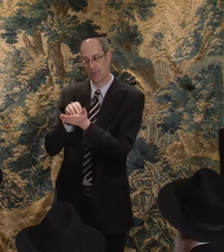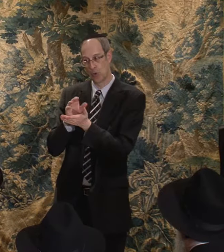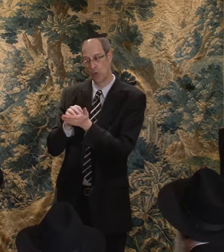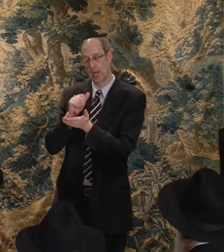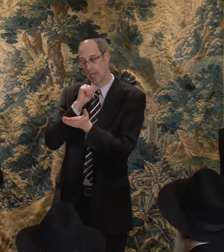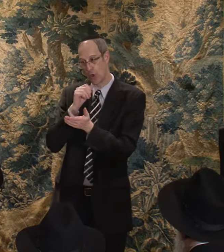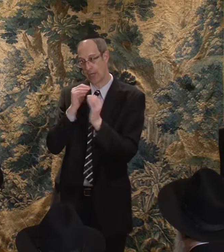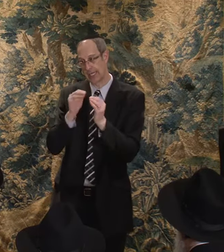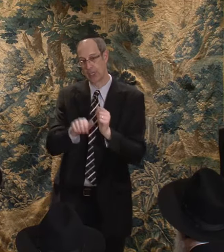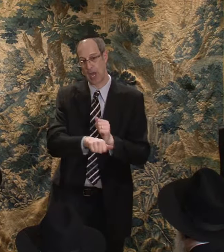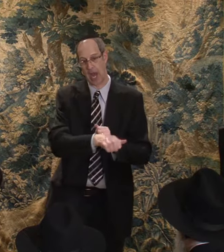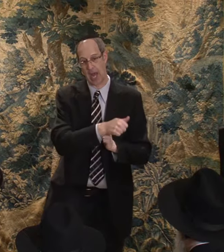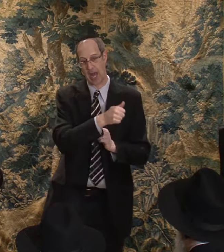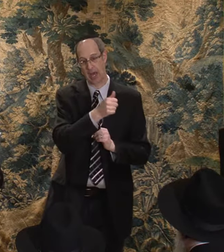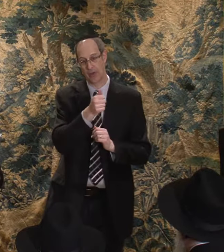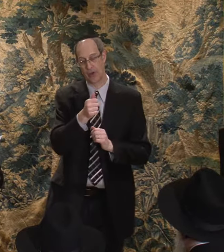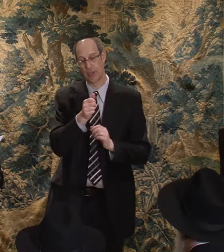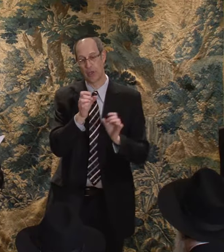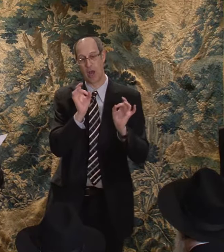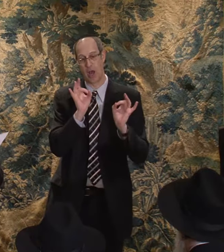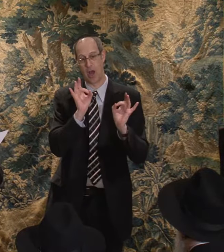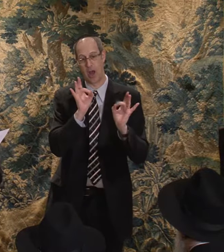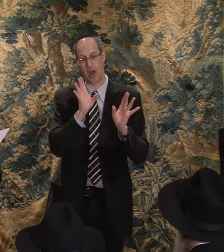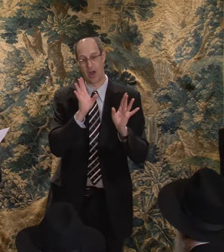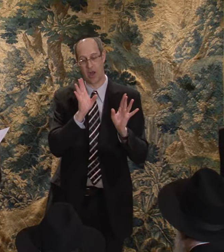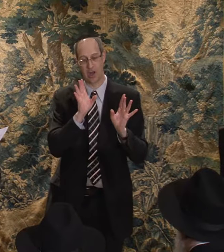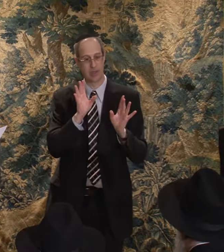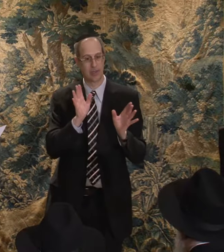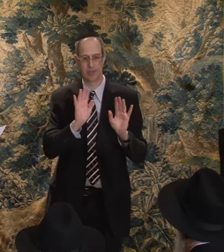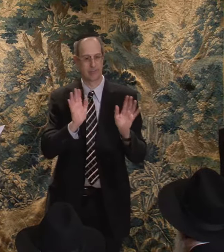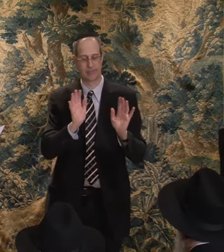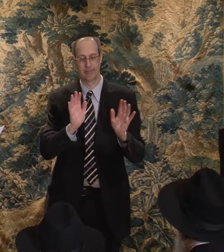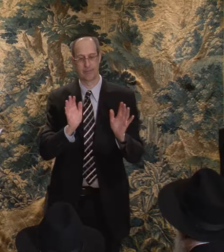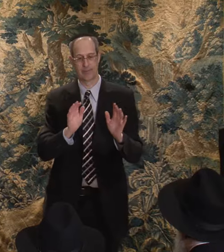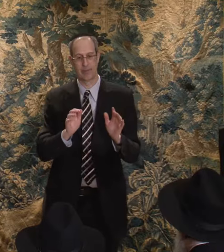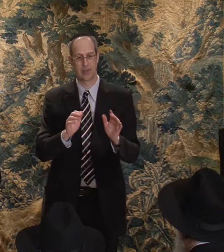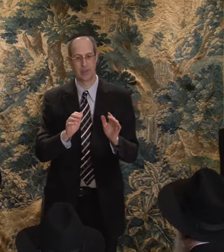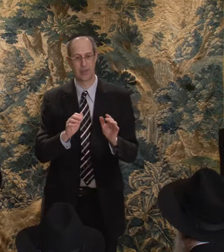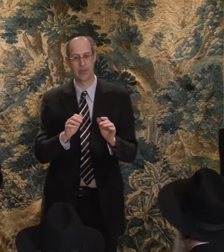others boys shillelagh Mamdouh oh yeah yeah zu heat Irish a Nichelle pheasant